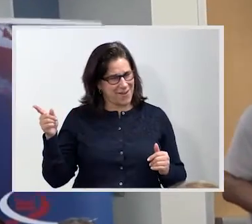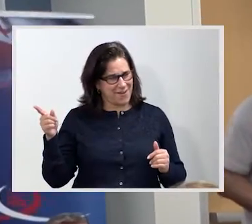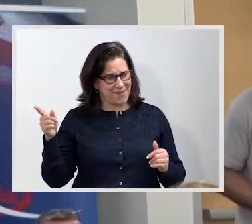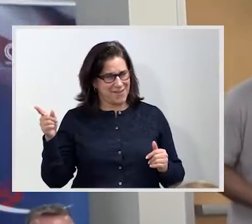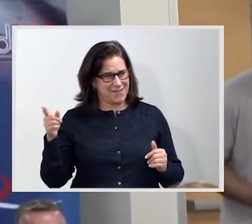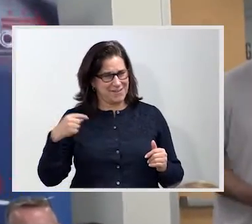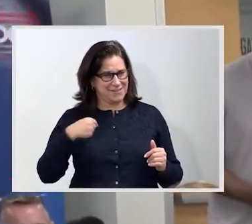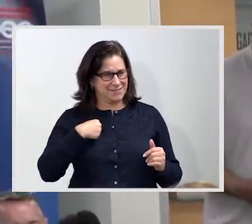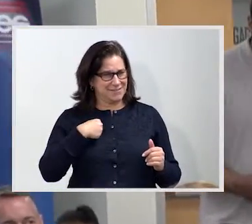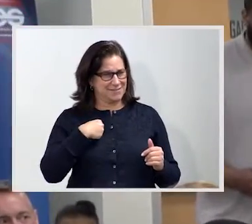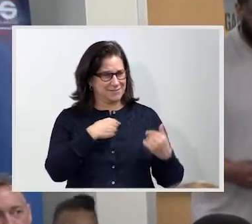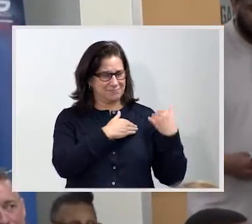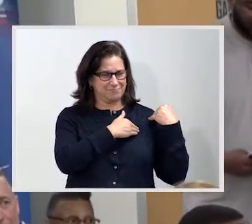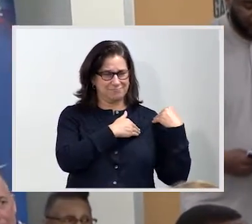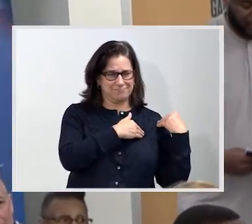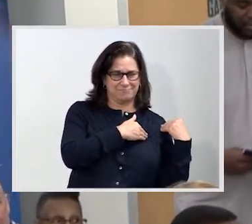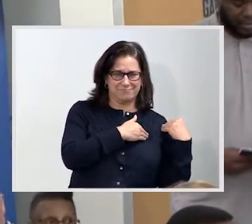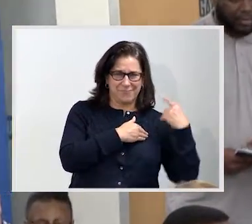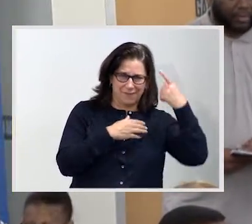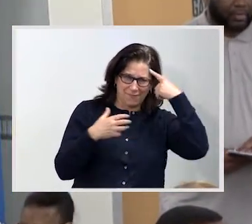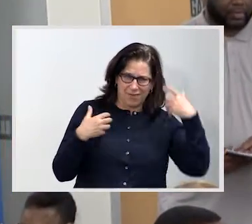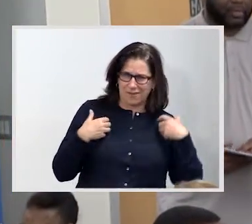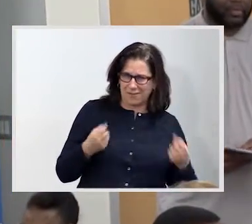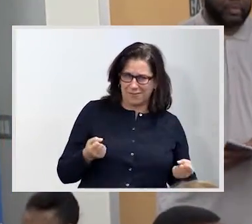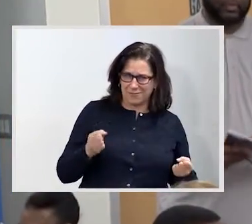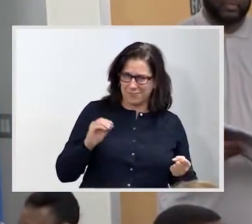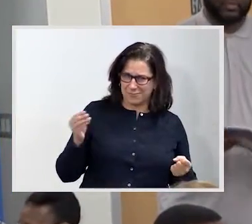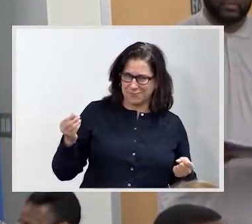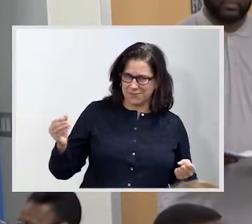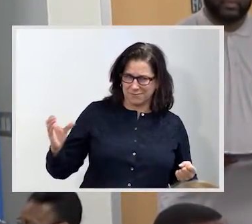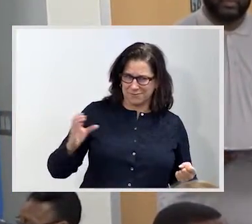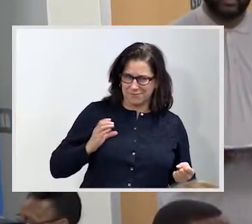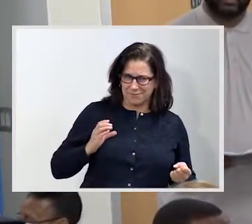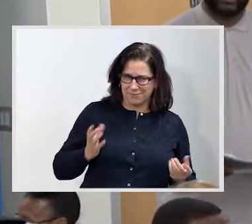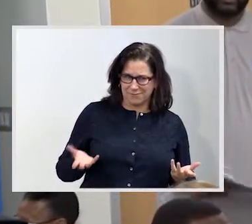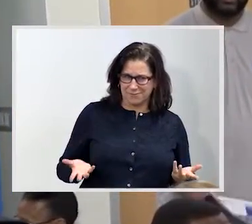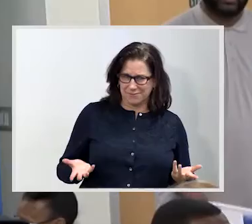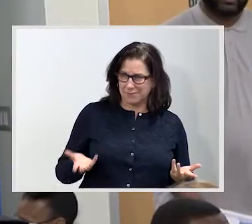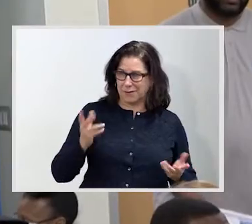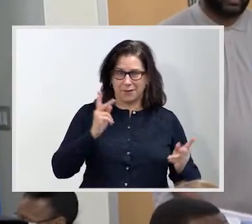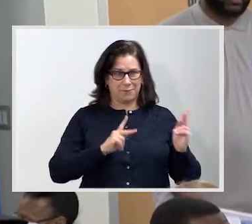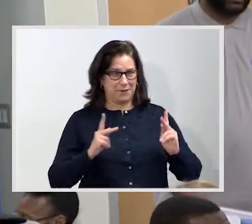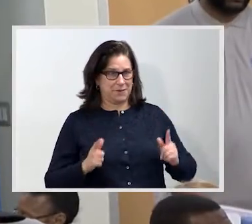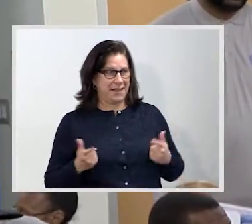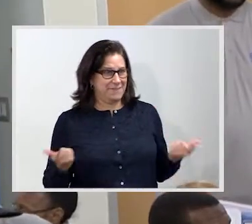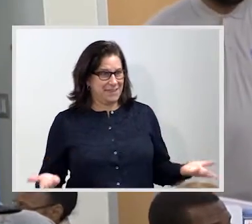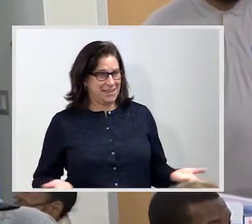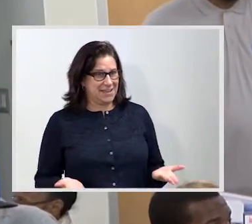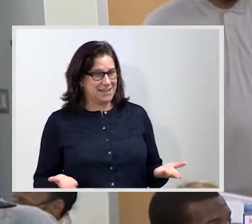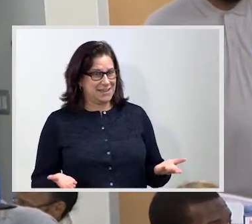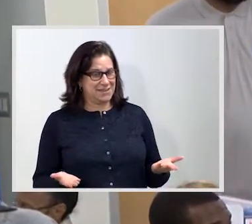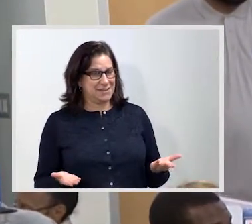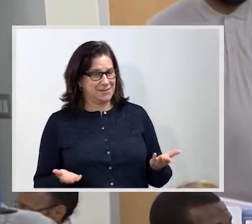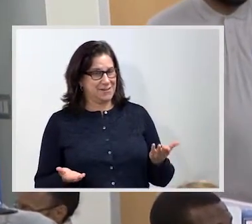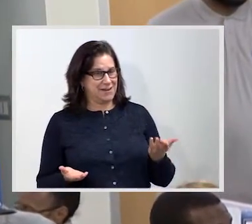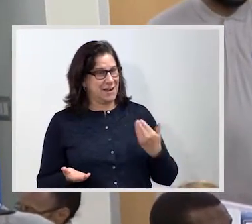WELL-BEING AND HEALTH OF RESIDENTS HERE IN D.C. AND I'M ACTUALLY A PARENT OF TWO DCPS CHILDREN WHO NEED A LOT OF